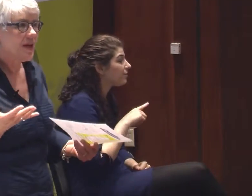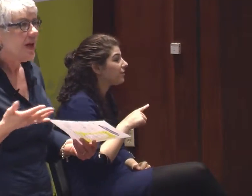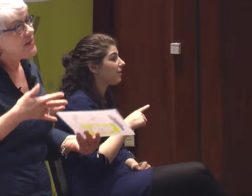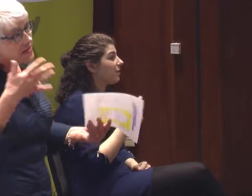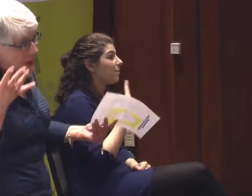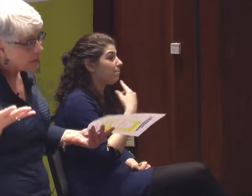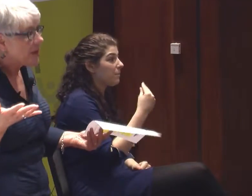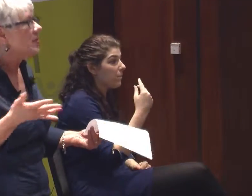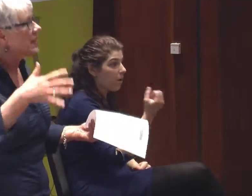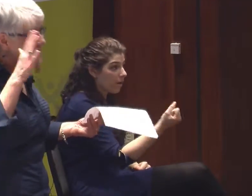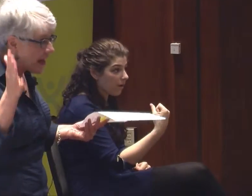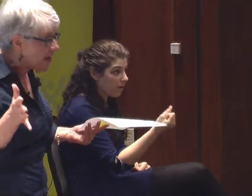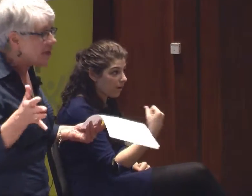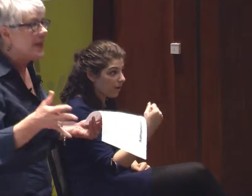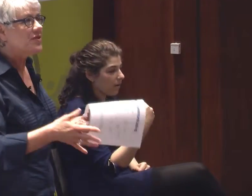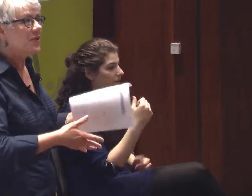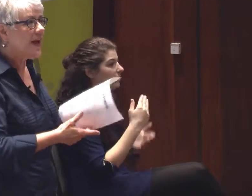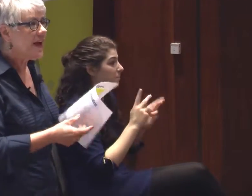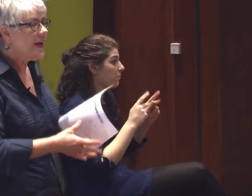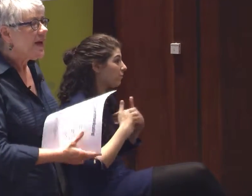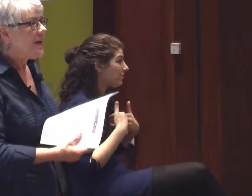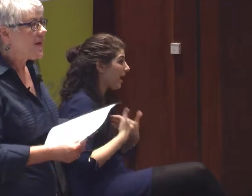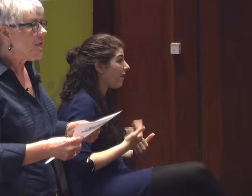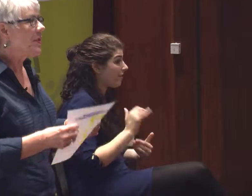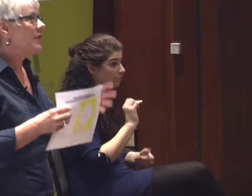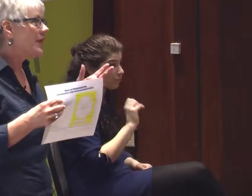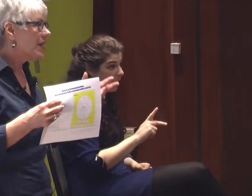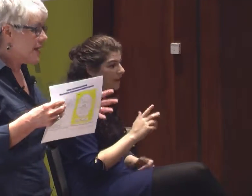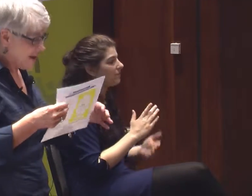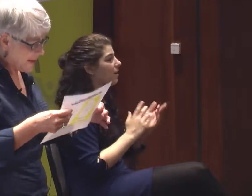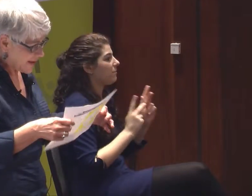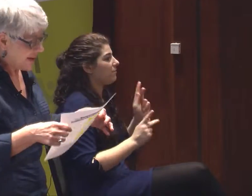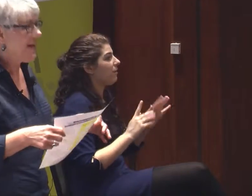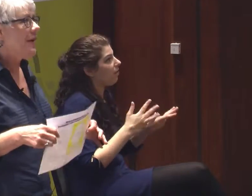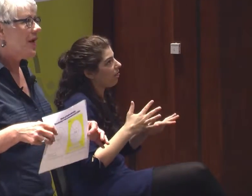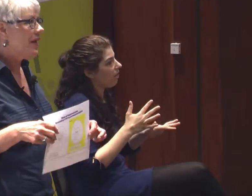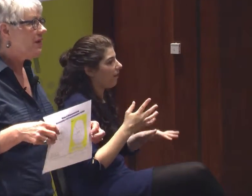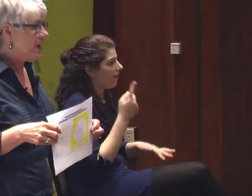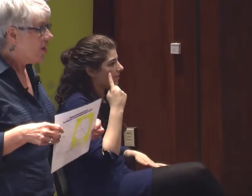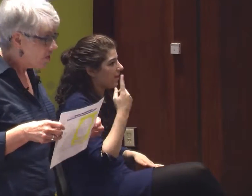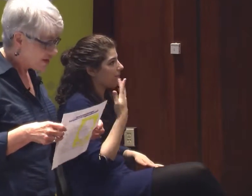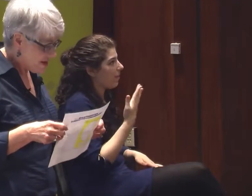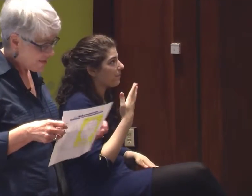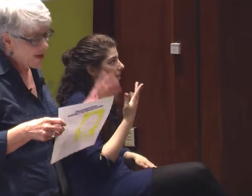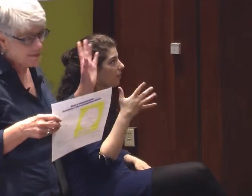see couple people getting tired and that's okay, a couple people thinking I might, I think I probably already know this already.